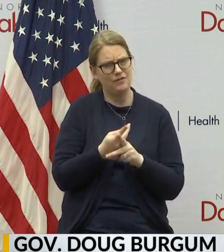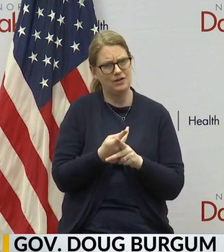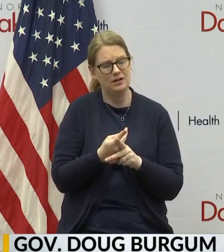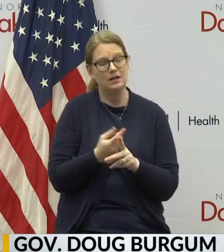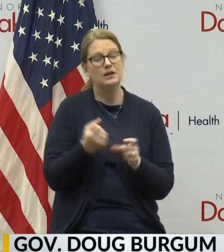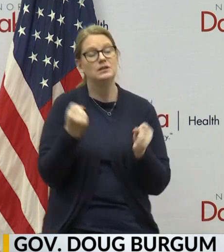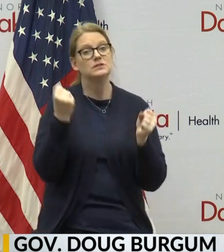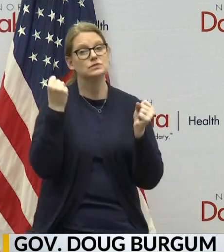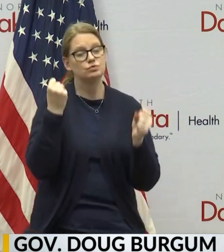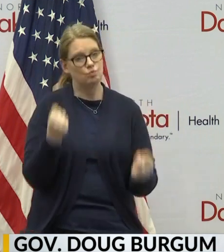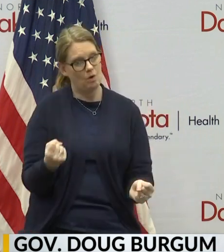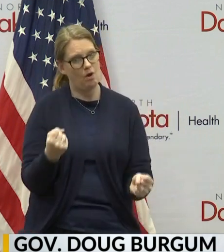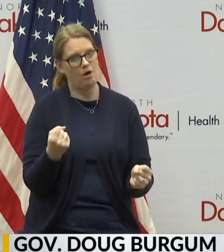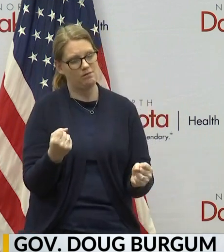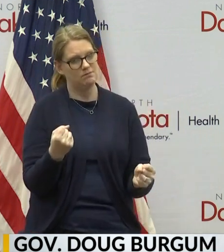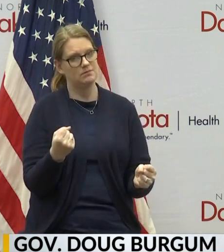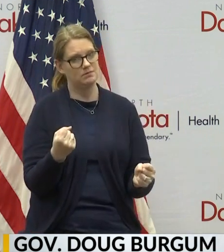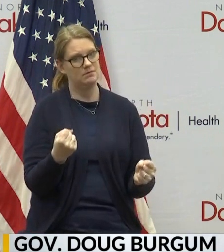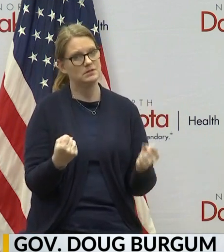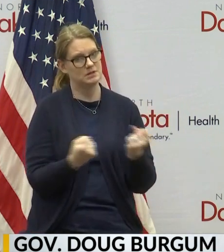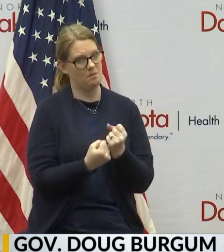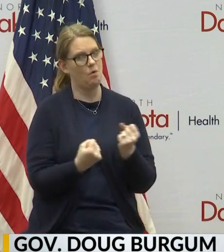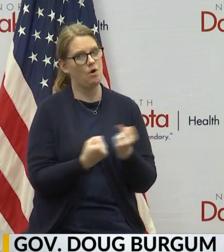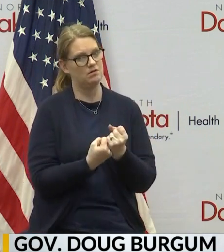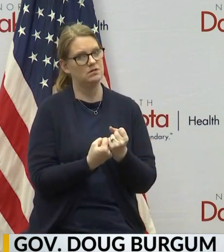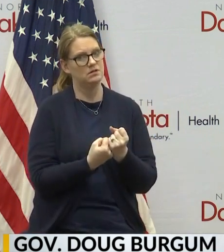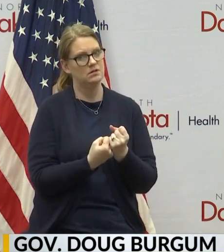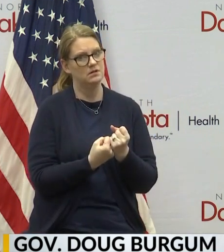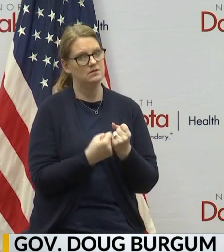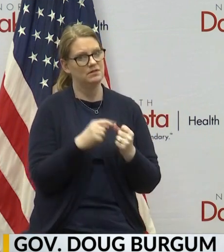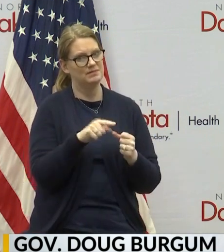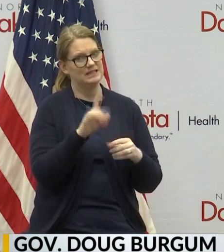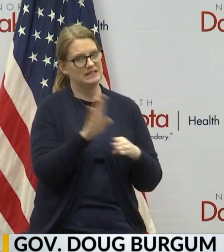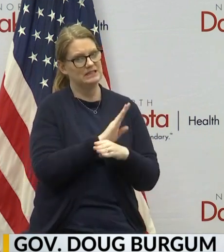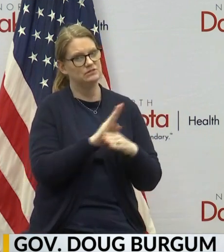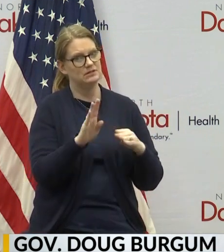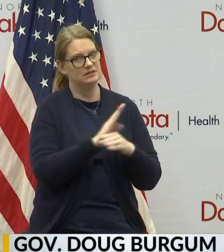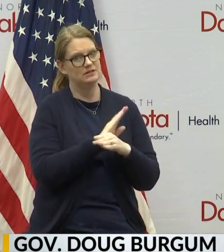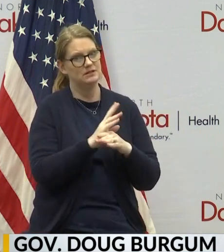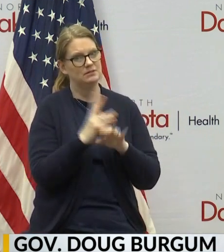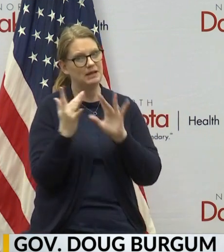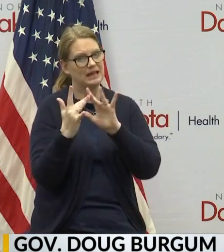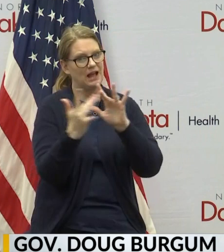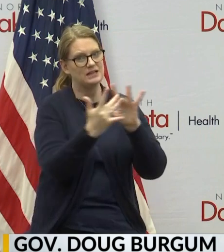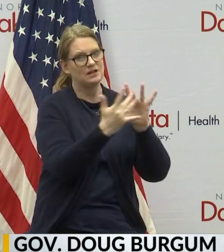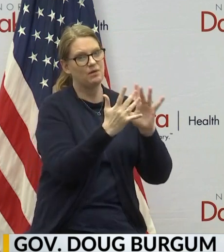COMING UP, BUT PLEASE EXERCISE JUDGMENT TONIGHT. AGAIN, WE'RE DOING THIS WITH A